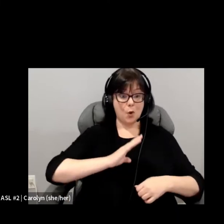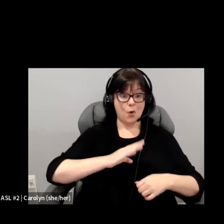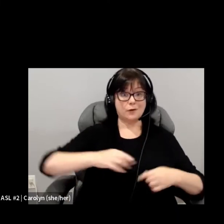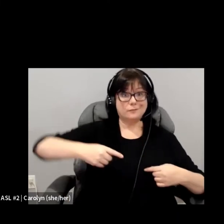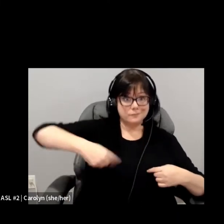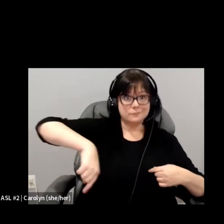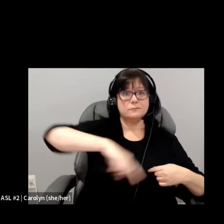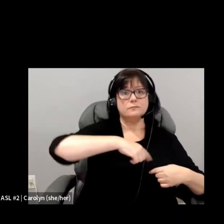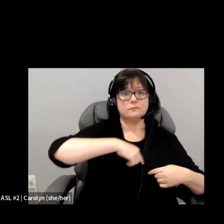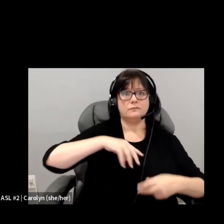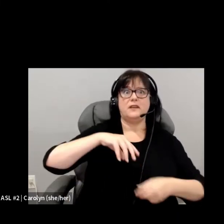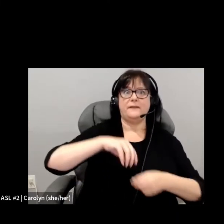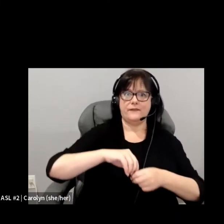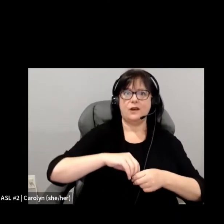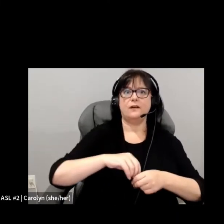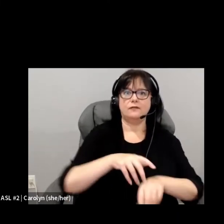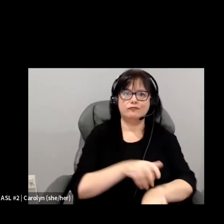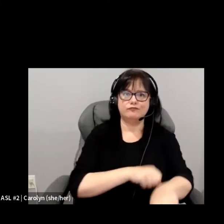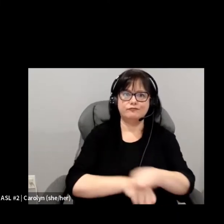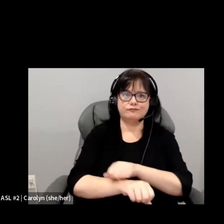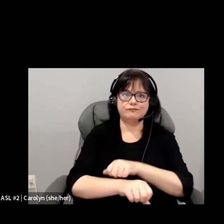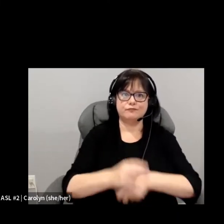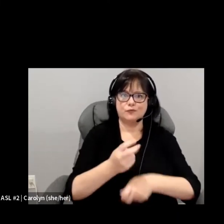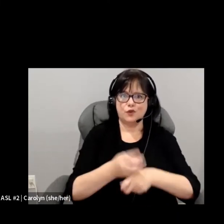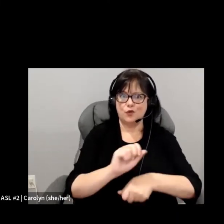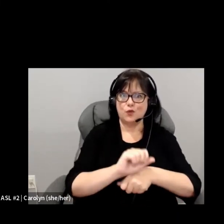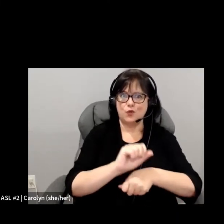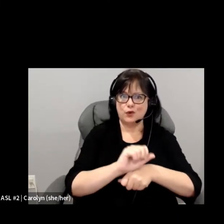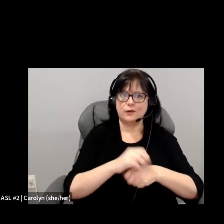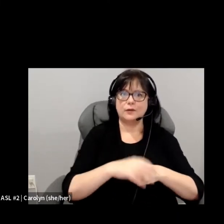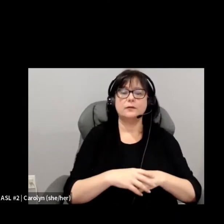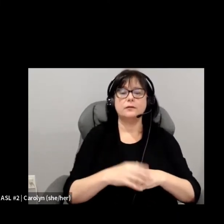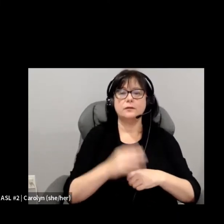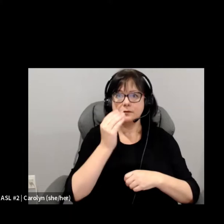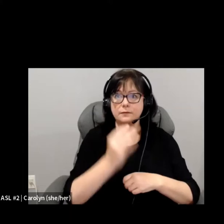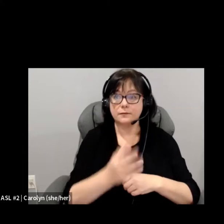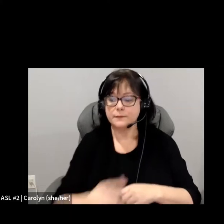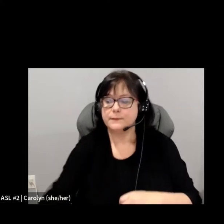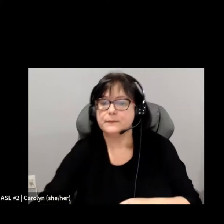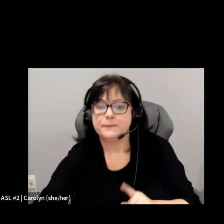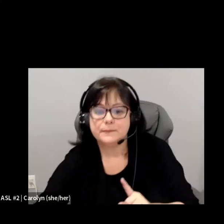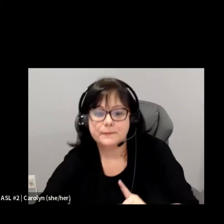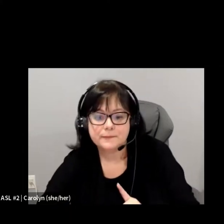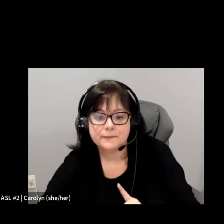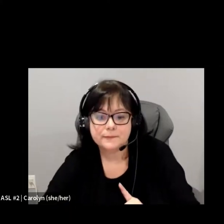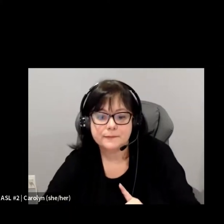ARCH HAS SETTLED INTO WHAT SEEMS TO BE LIKE A NEW NORMAL.